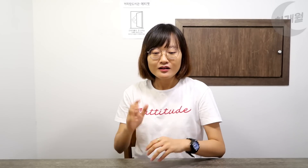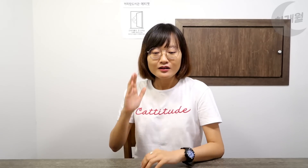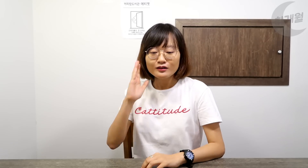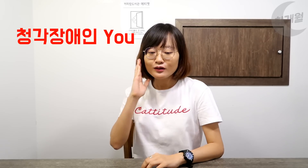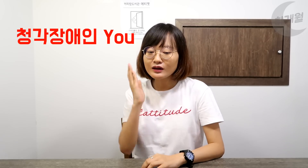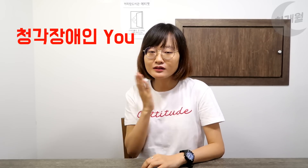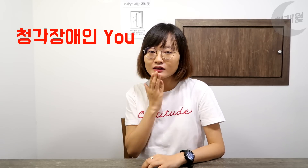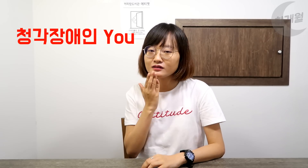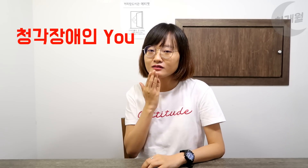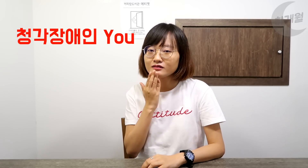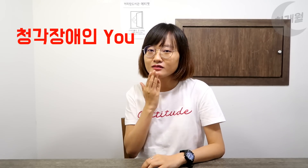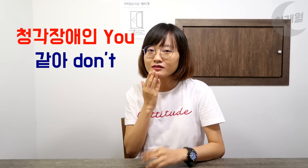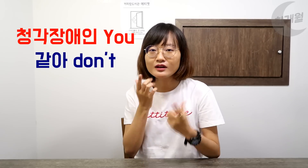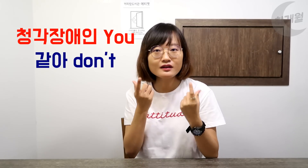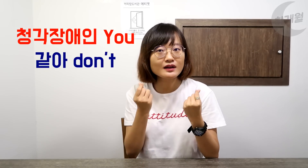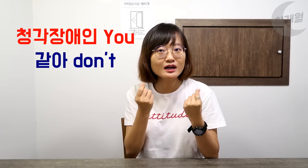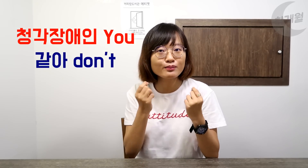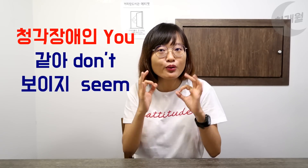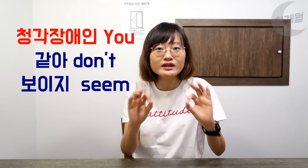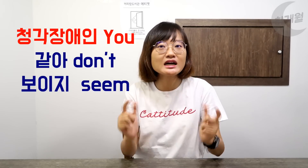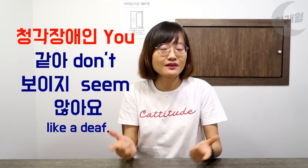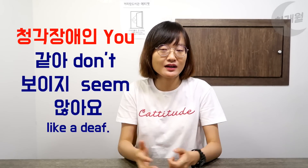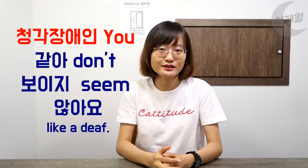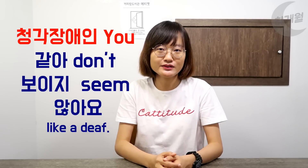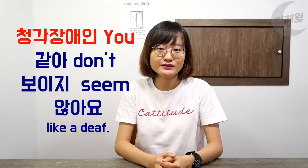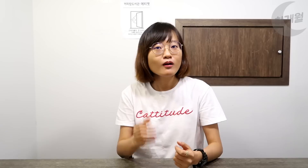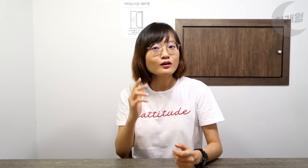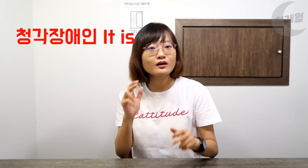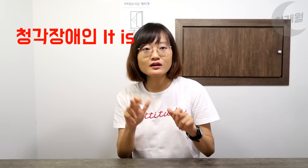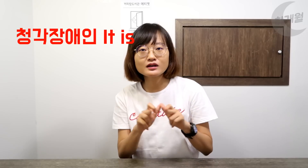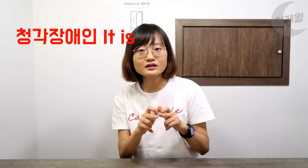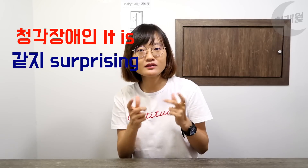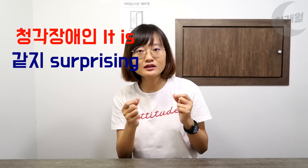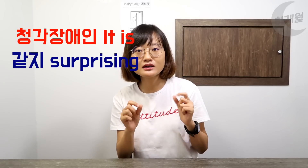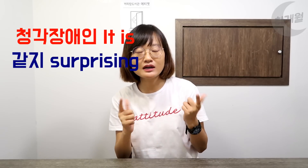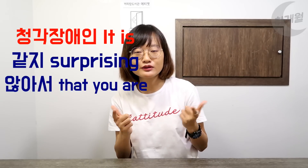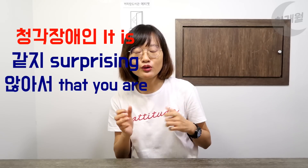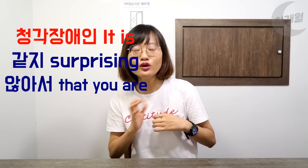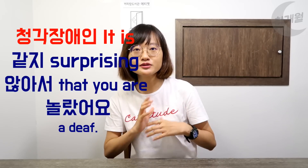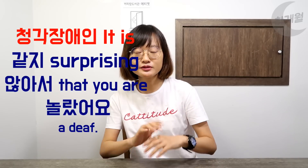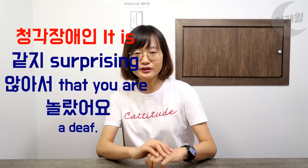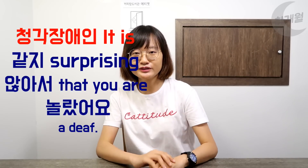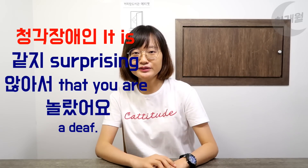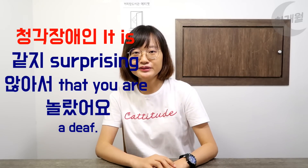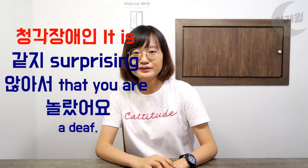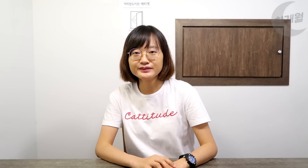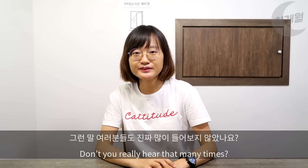You don’t seem like a deaf. It is surprising that you are a deaf.